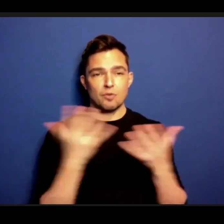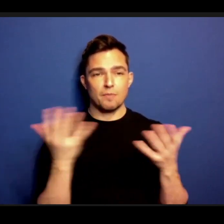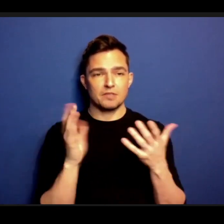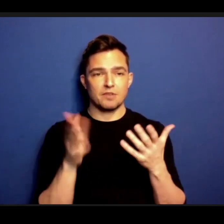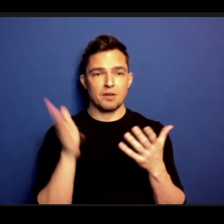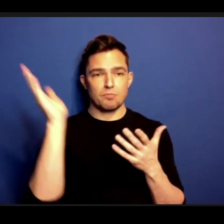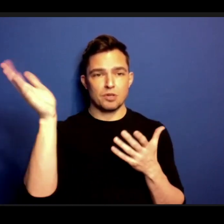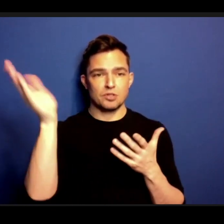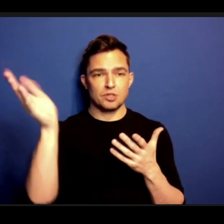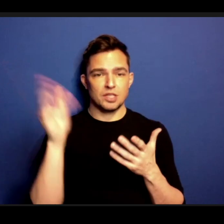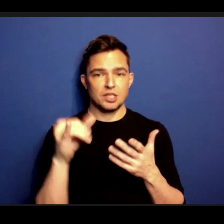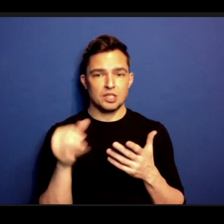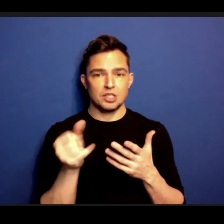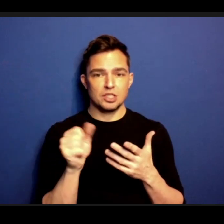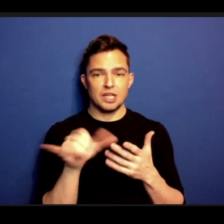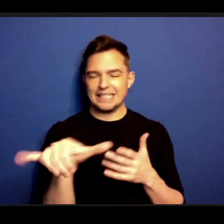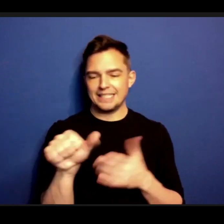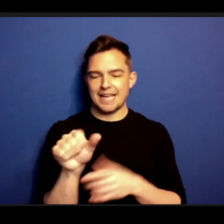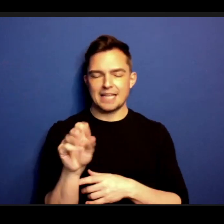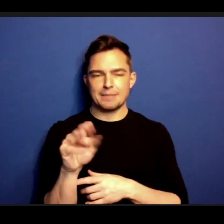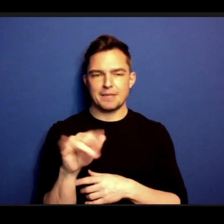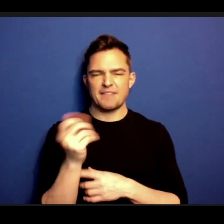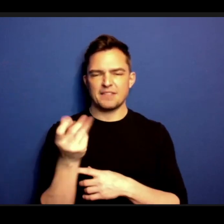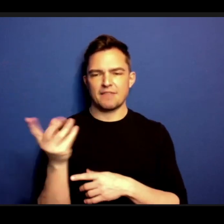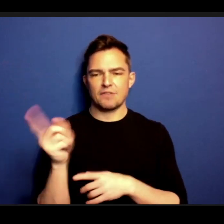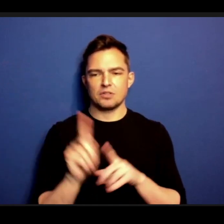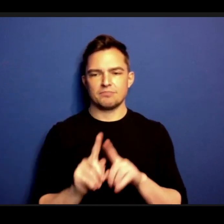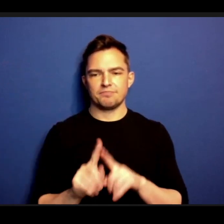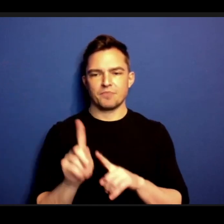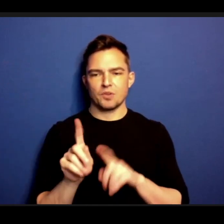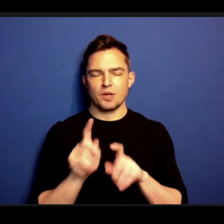Jasmine and I have several questions like I indicated that I'm happy to continue to